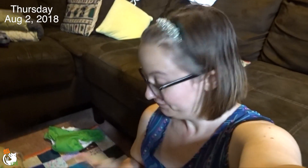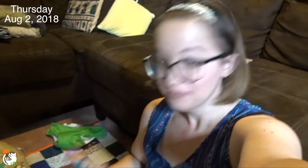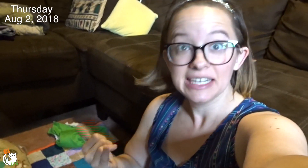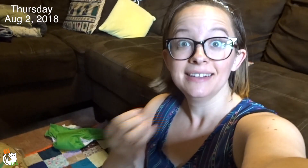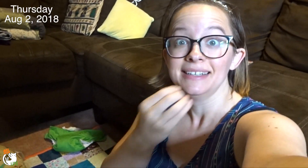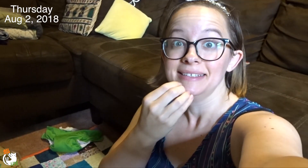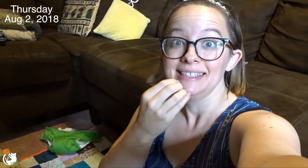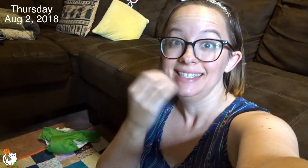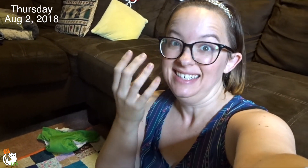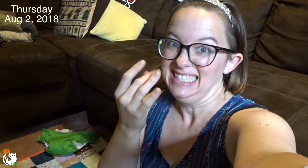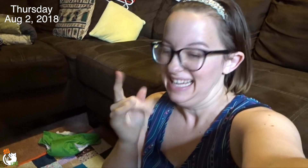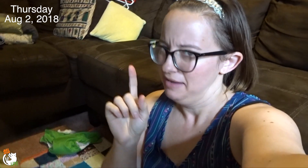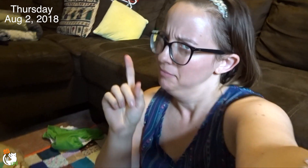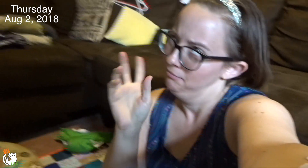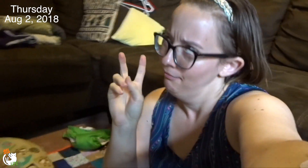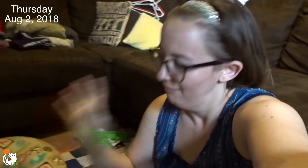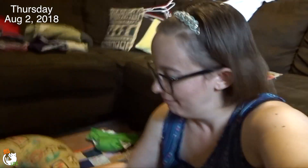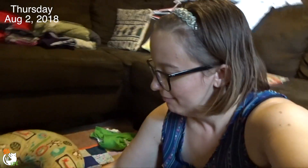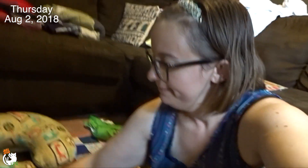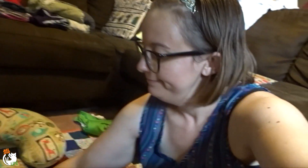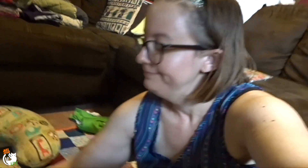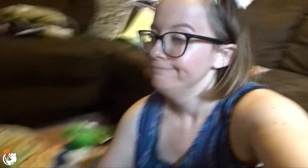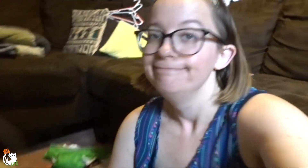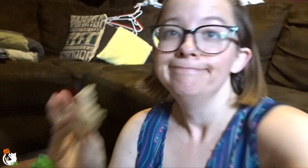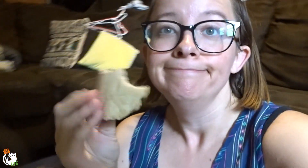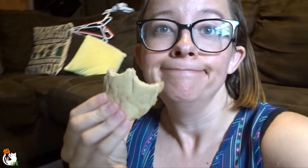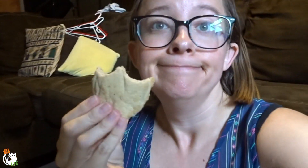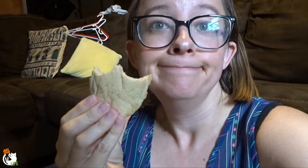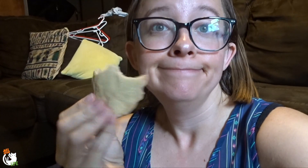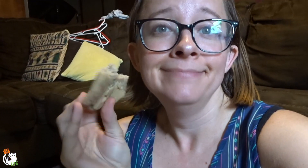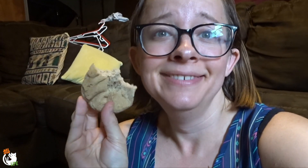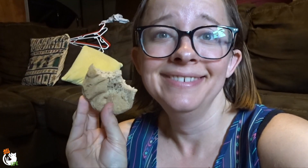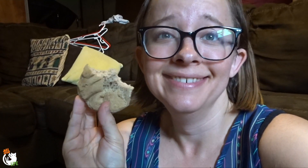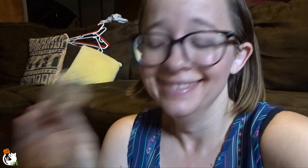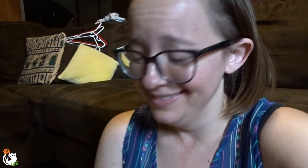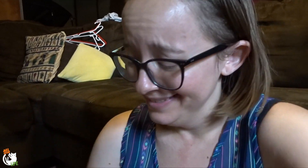Hello! Right now I'm eating a snack... kind of. Which is this.